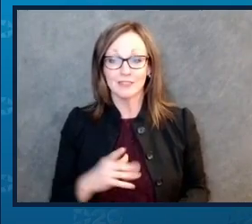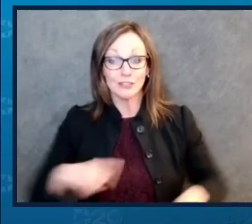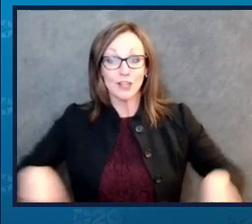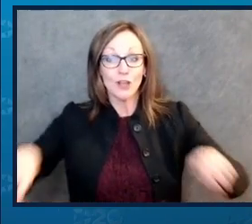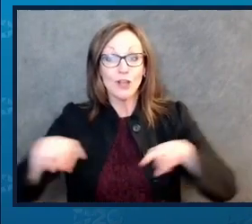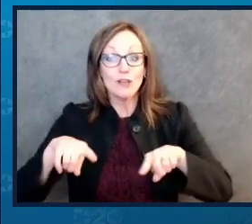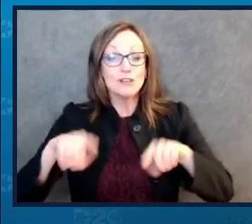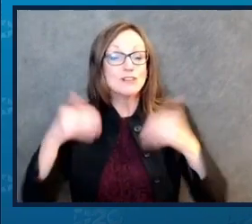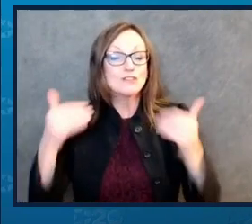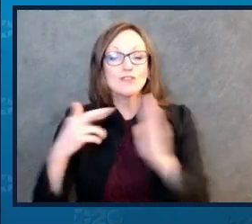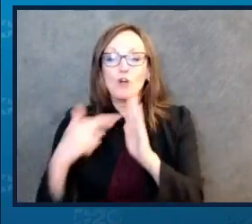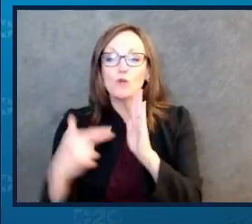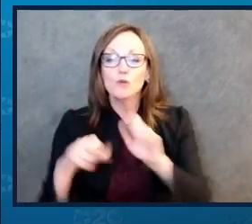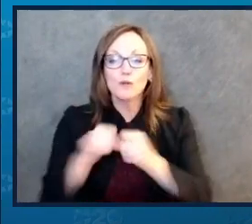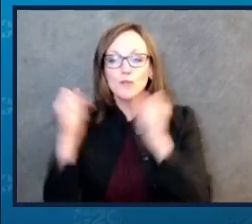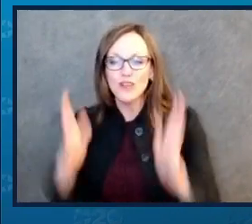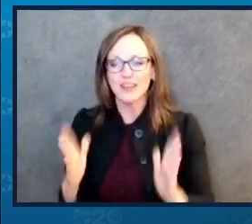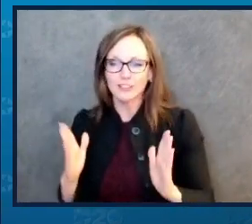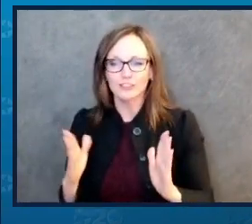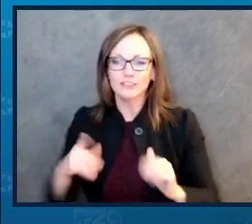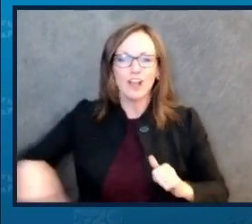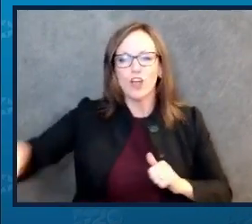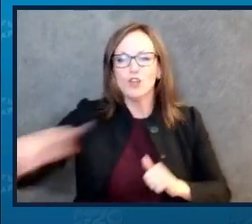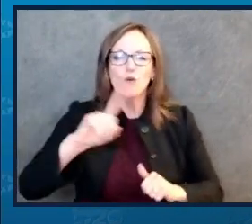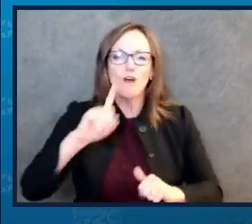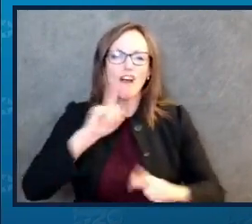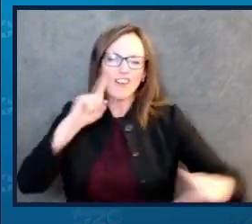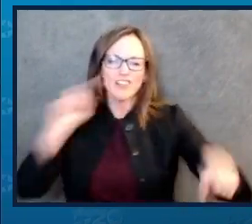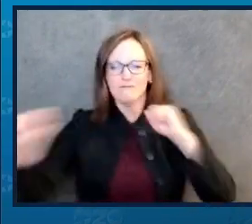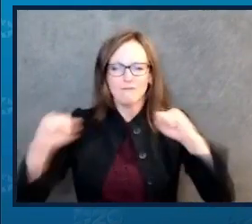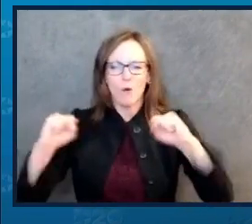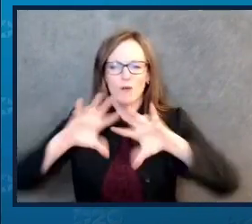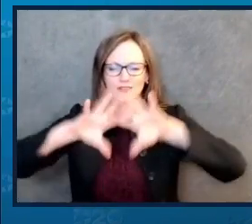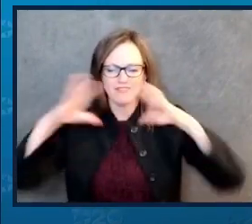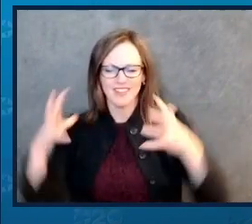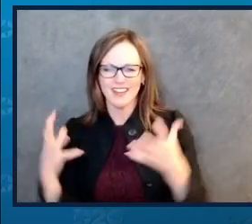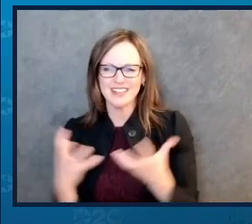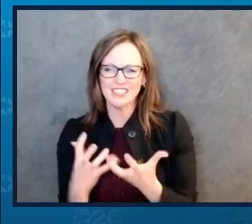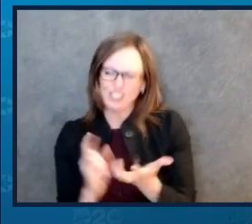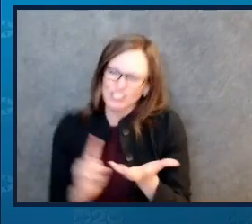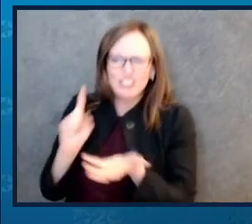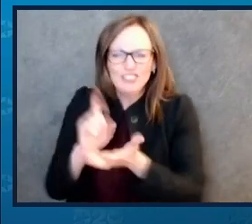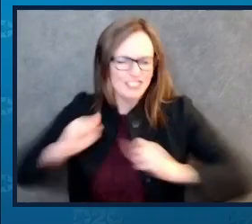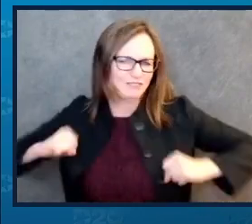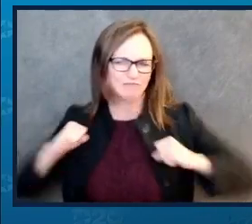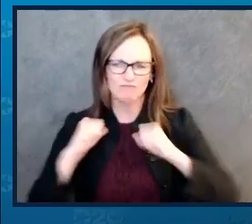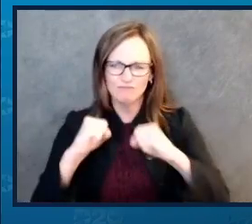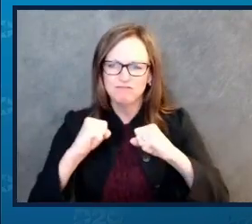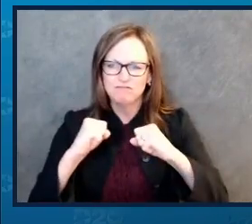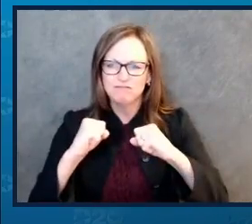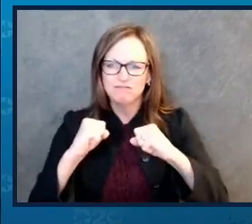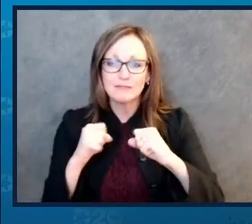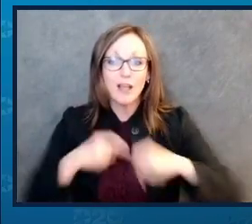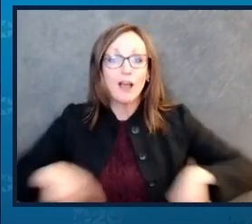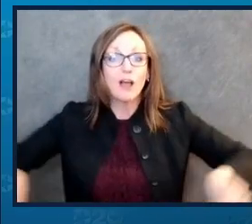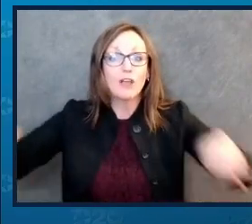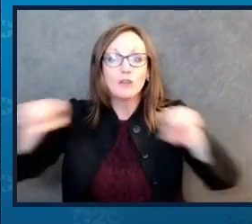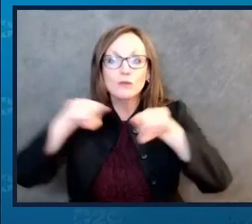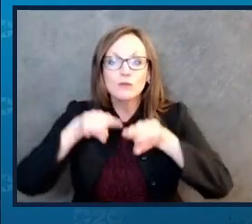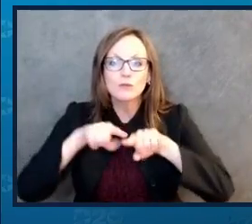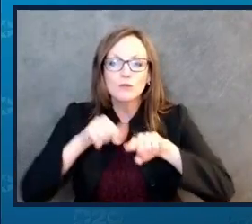YOU FORCE OF NATURE, OUR